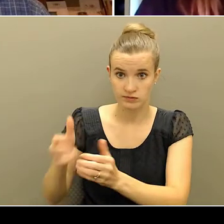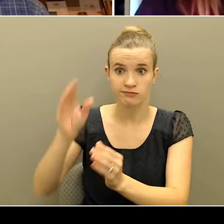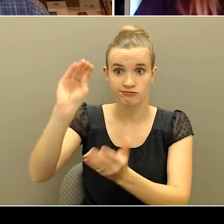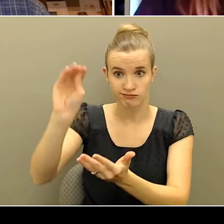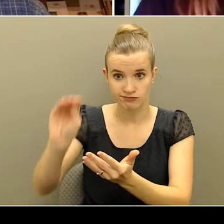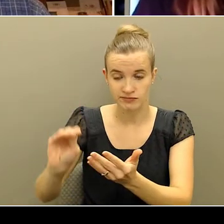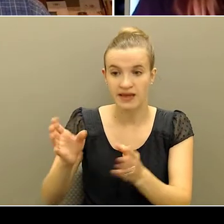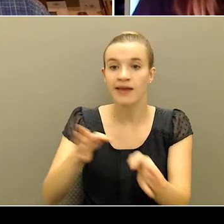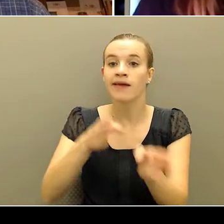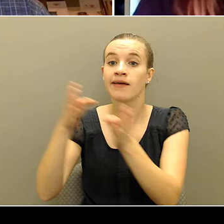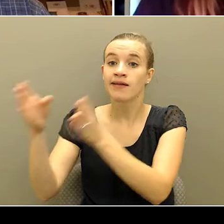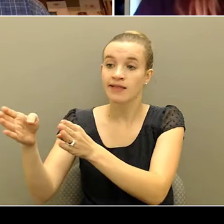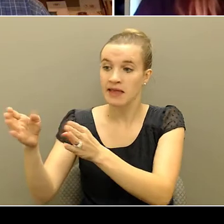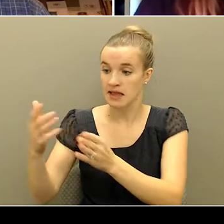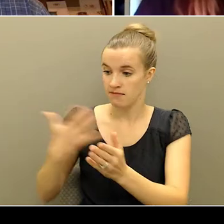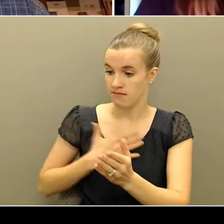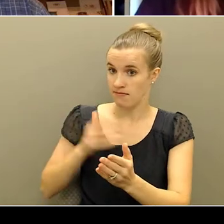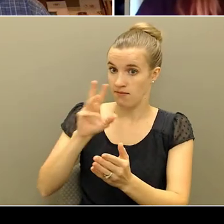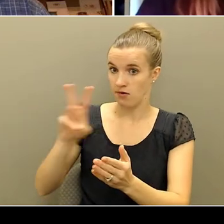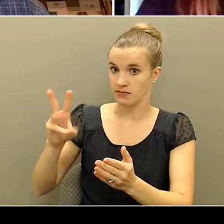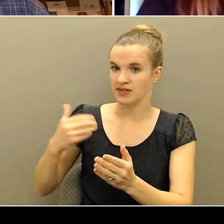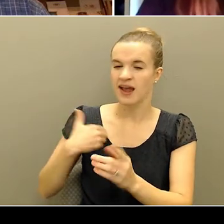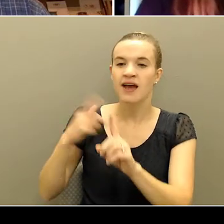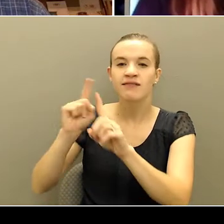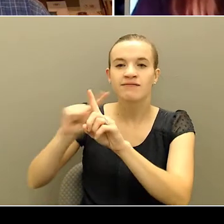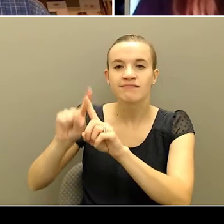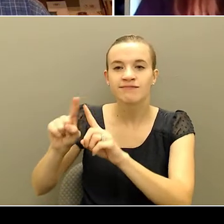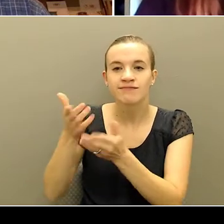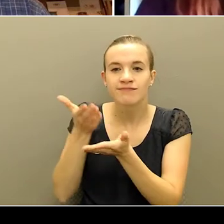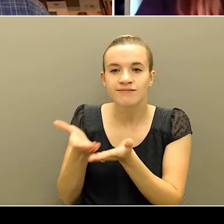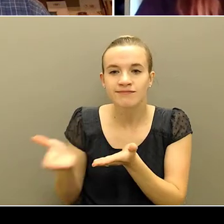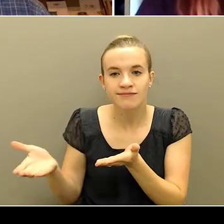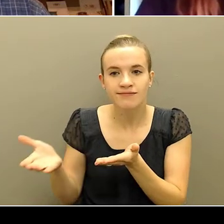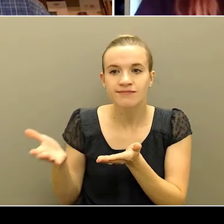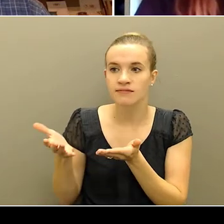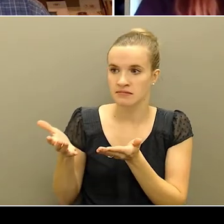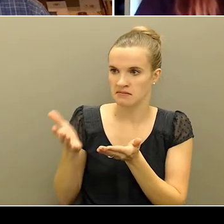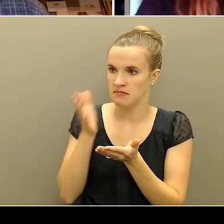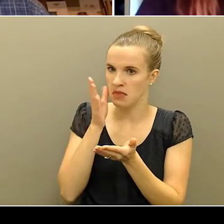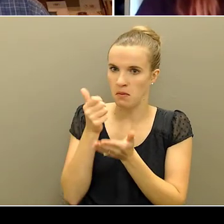well. So just to make travel and you know, mobility life, you know, easier.